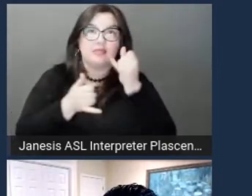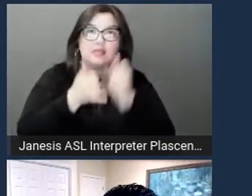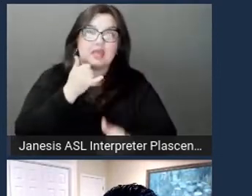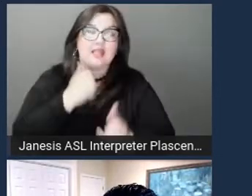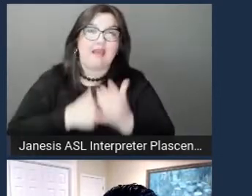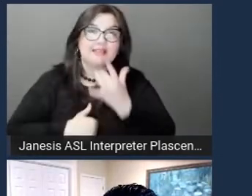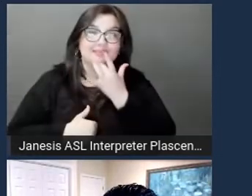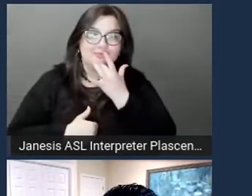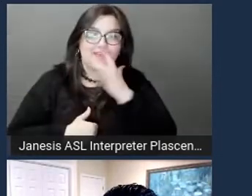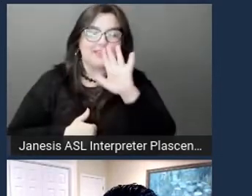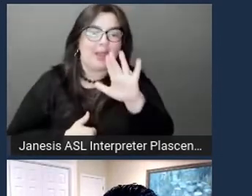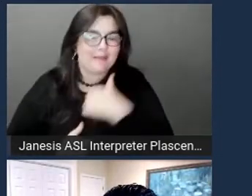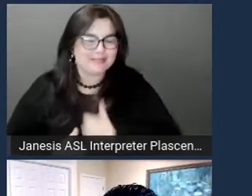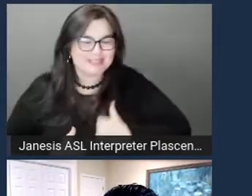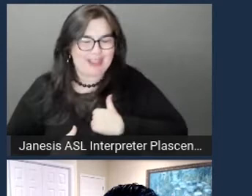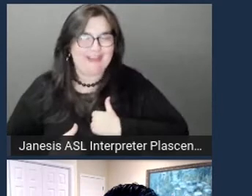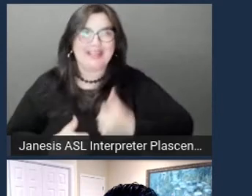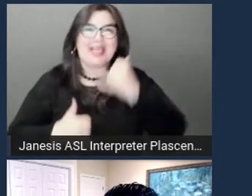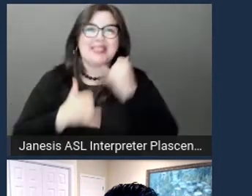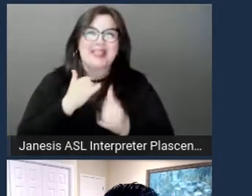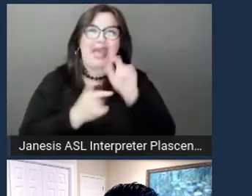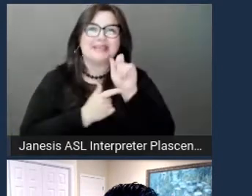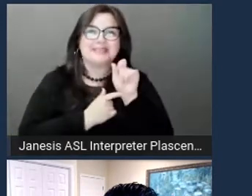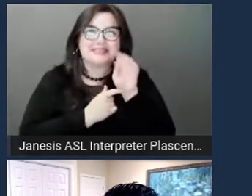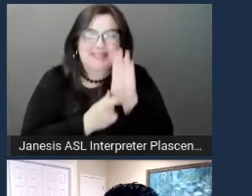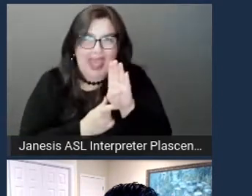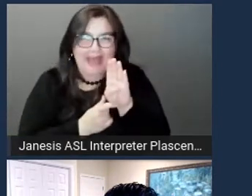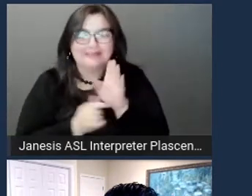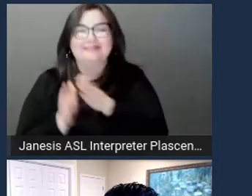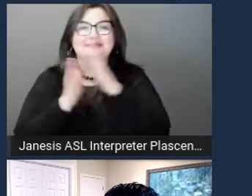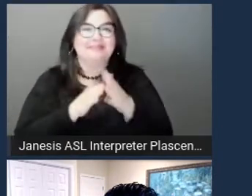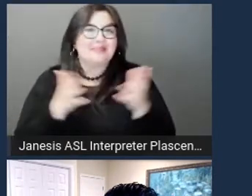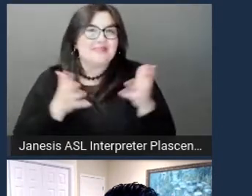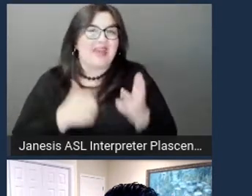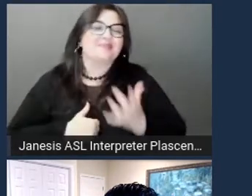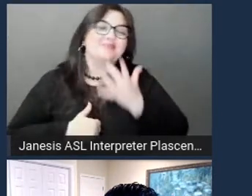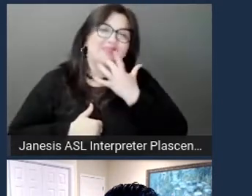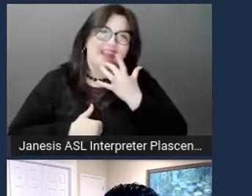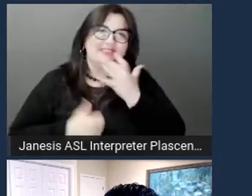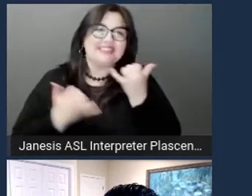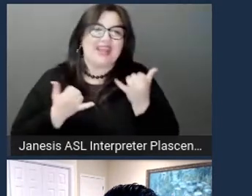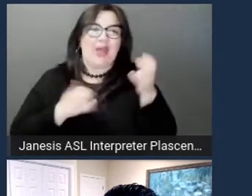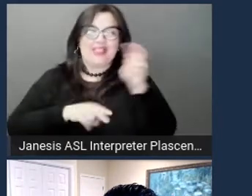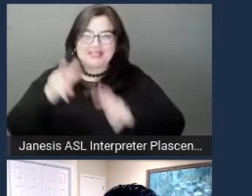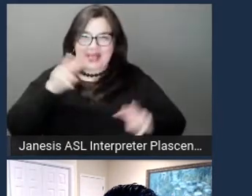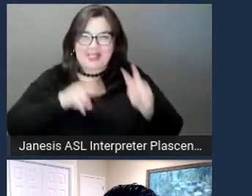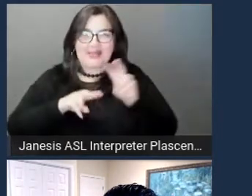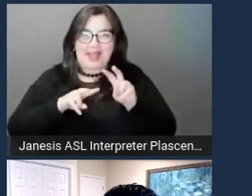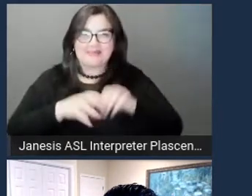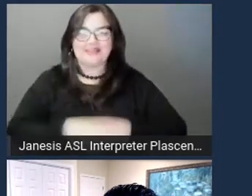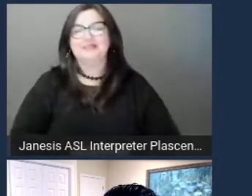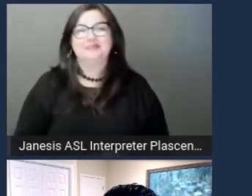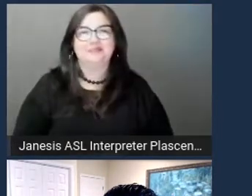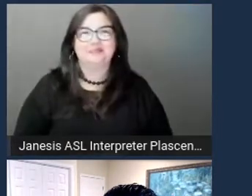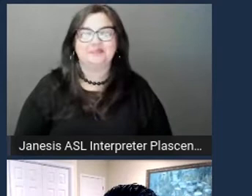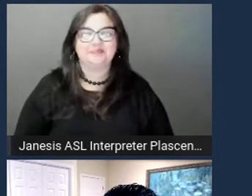I'm sorry, the last tab here, is the Preferences tab and let's look at it for a little bit. Okay, so here are the preferences I provided